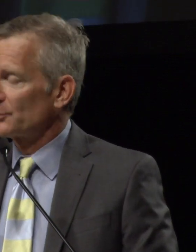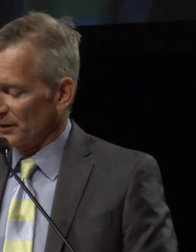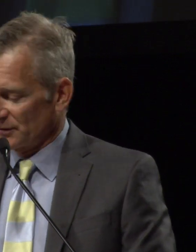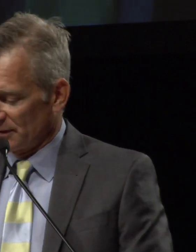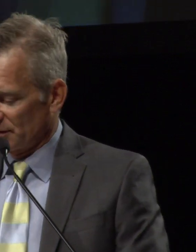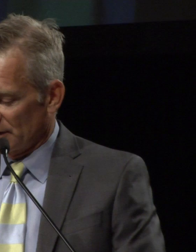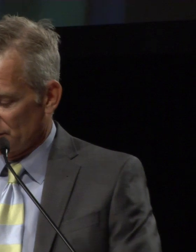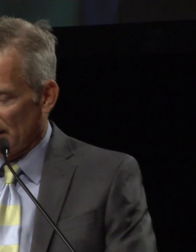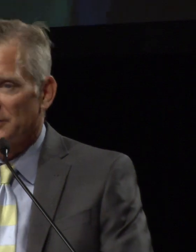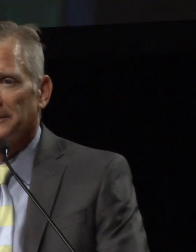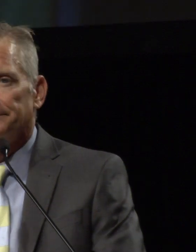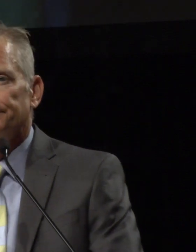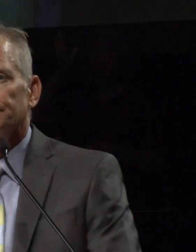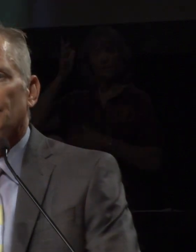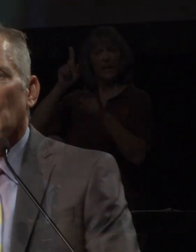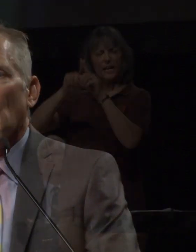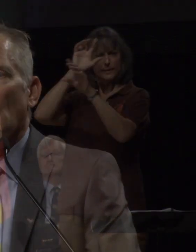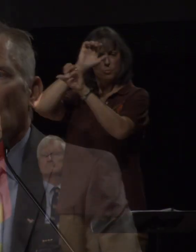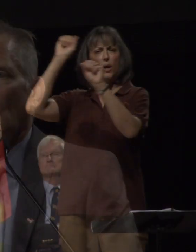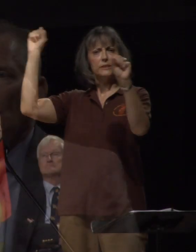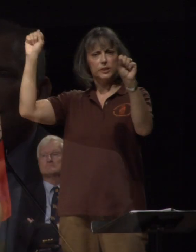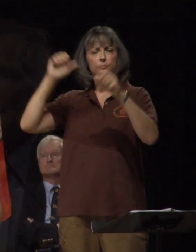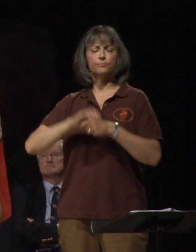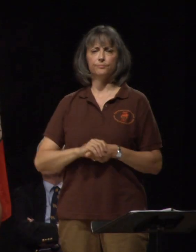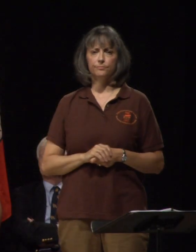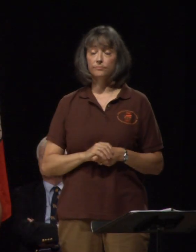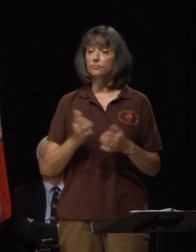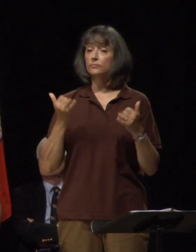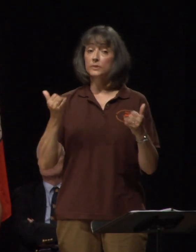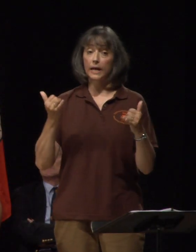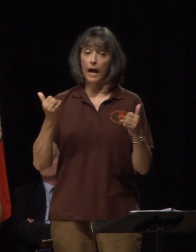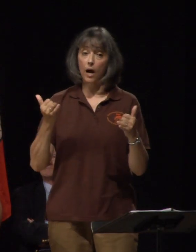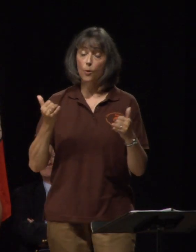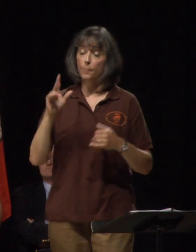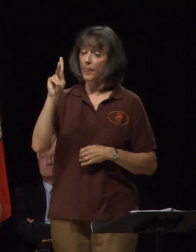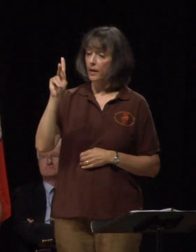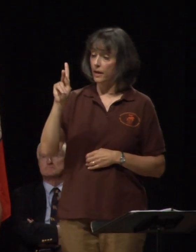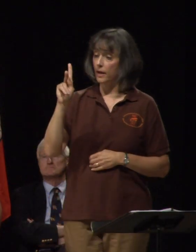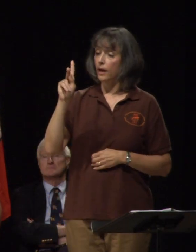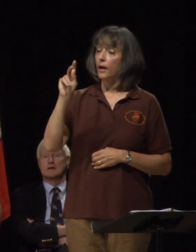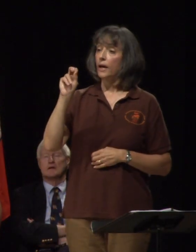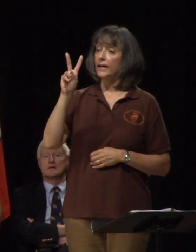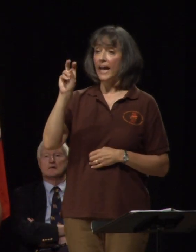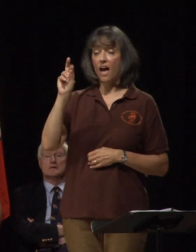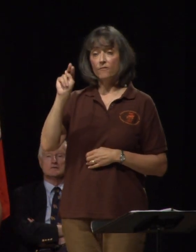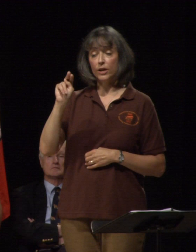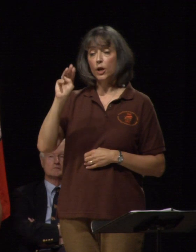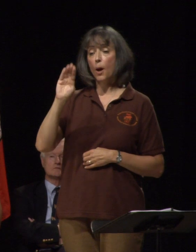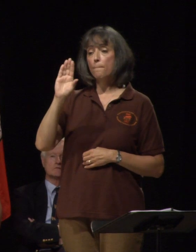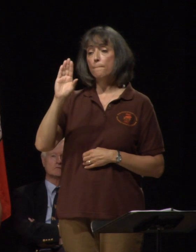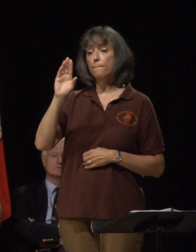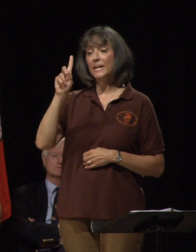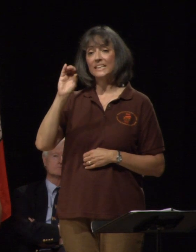"PRESIDENT'S ADDRESS." KEVIN MCDONALD, OUR VICE PRESIDENT AND ASSOCIATE PROVOST